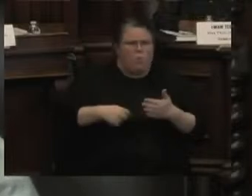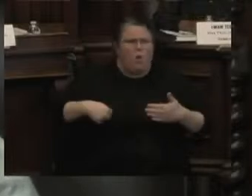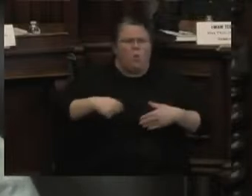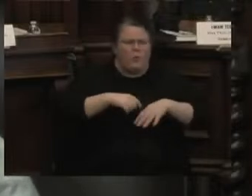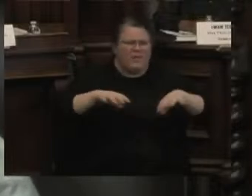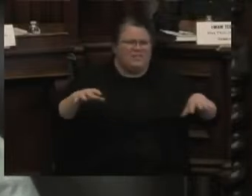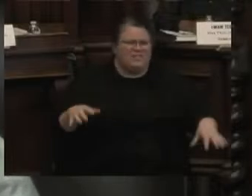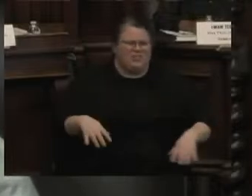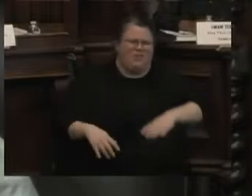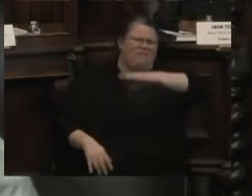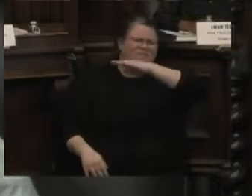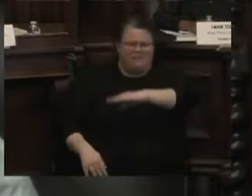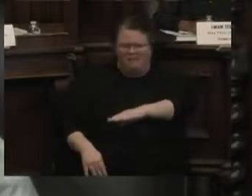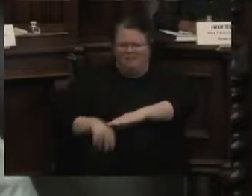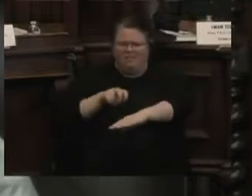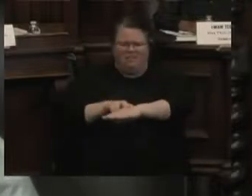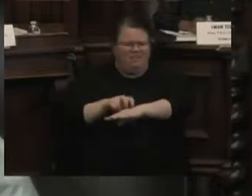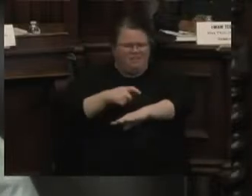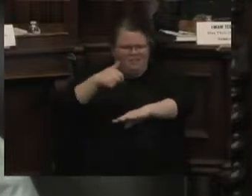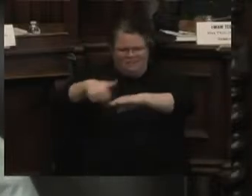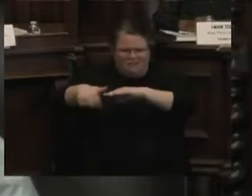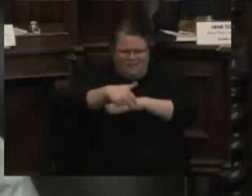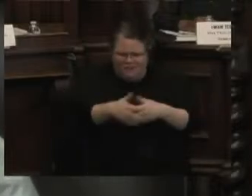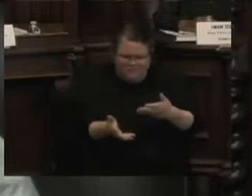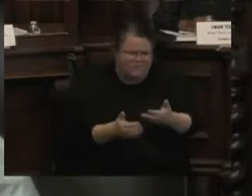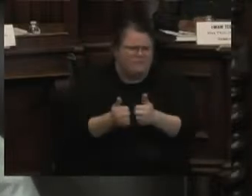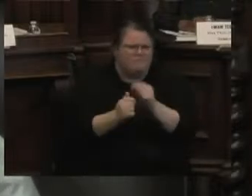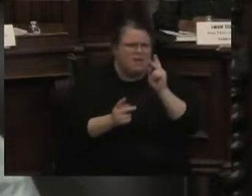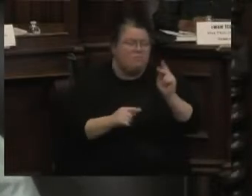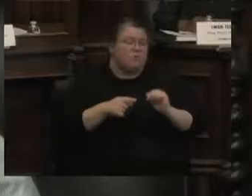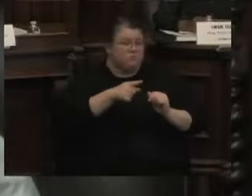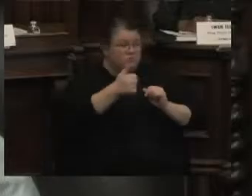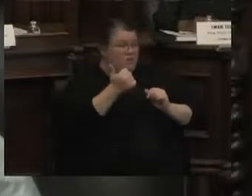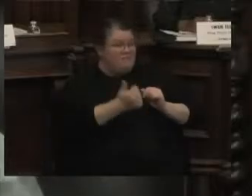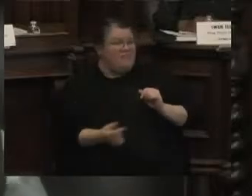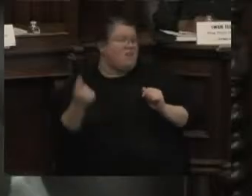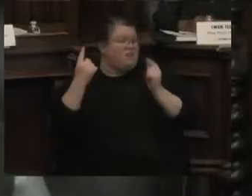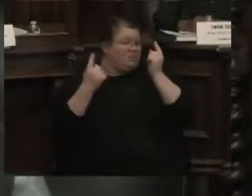seeing the PAB from behind the